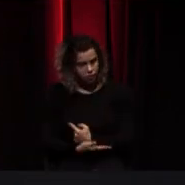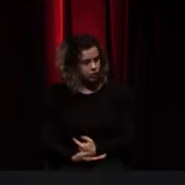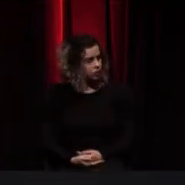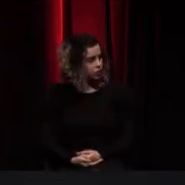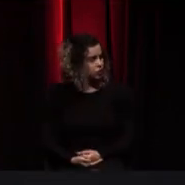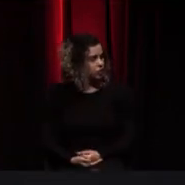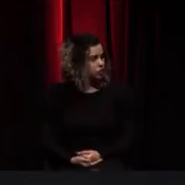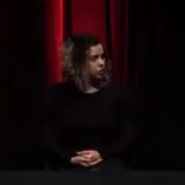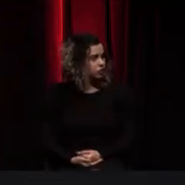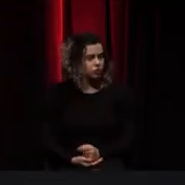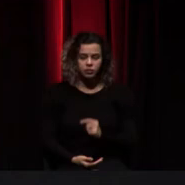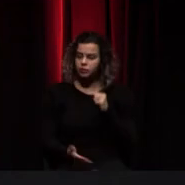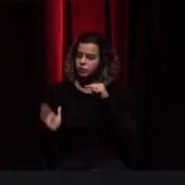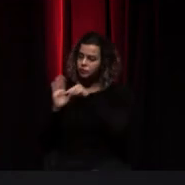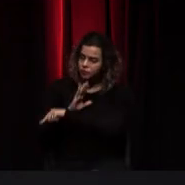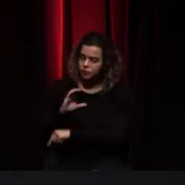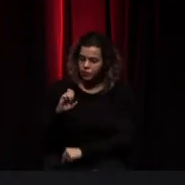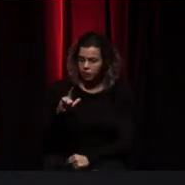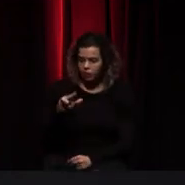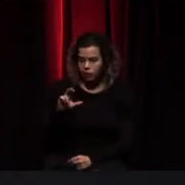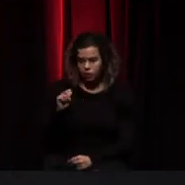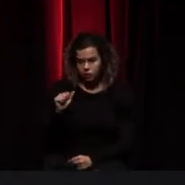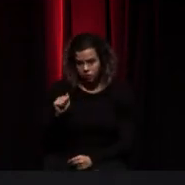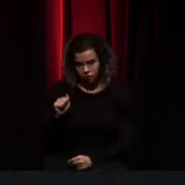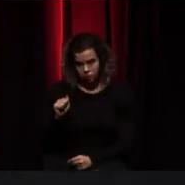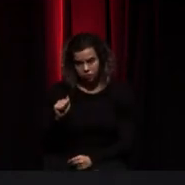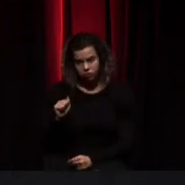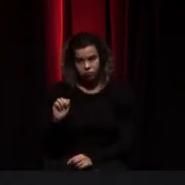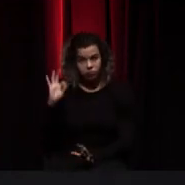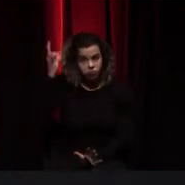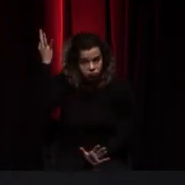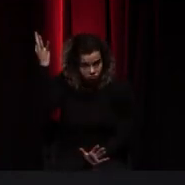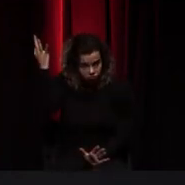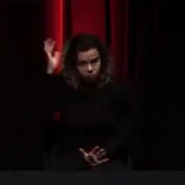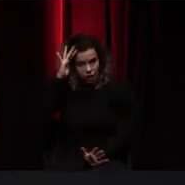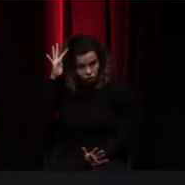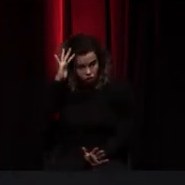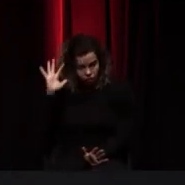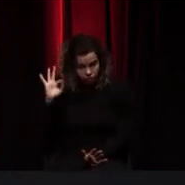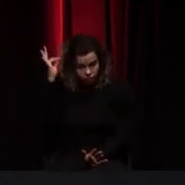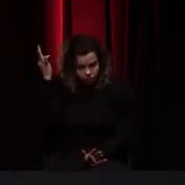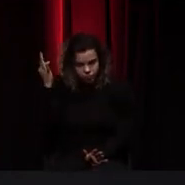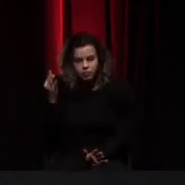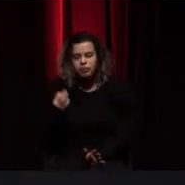This is for Cleusa. “Hypothetical situation: You get to know that one of your clients